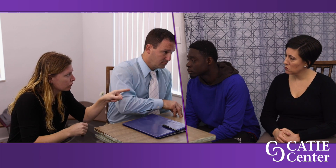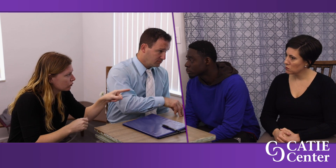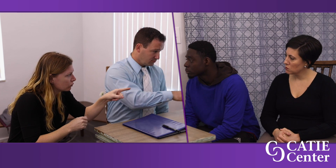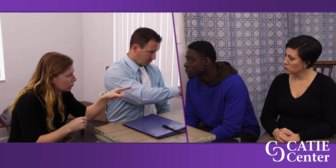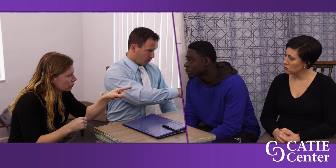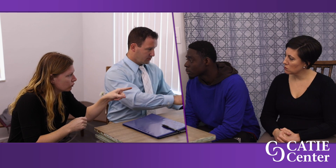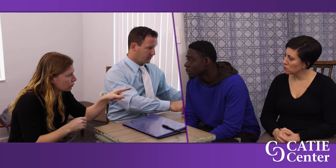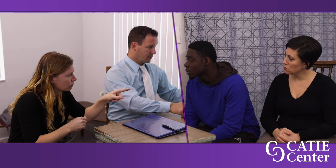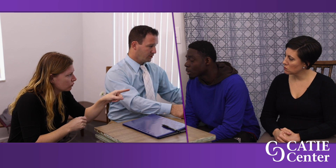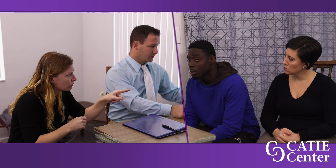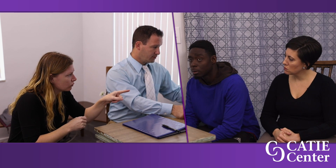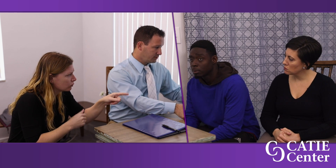Take a look.